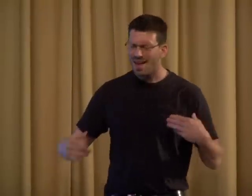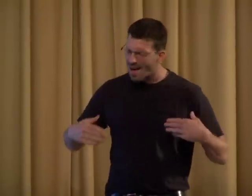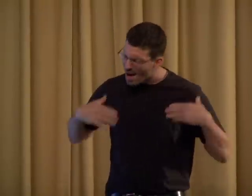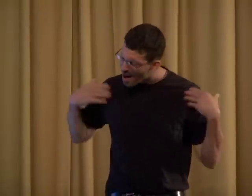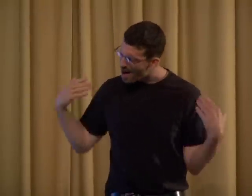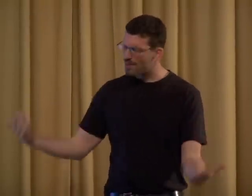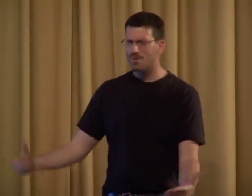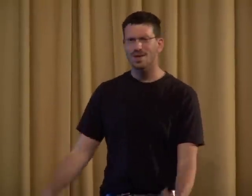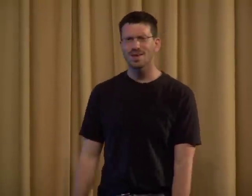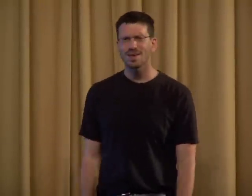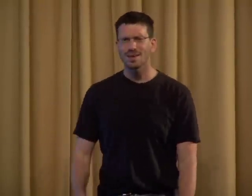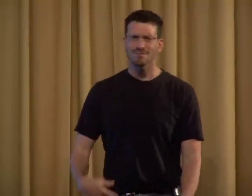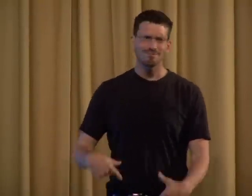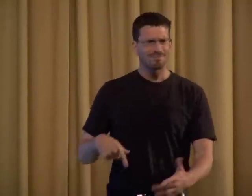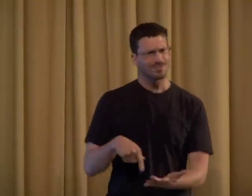He'd jump around on his one leg like it was a pogo stick. He was full of energy, telling dirty jokes, inviting girls over left and right.